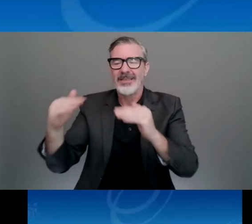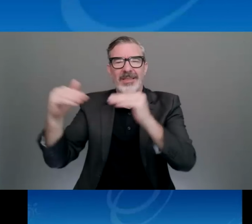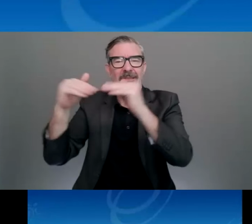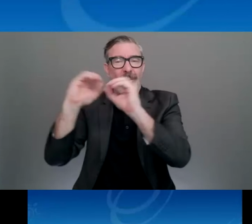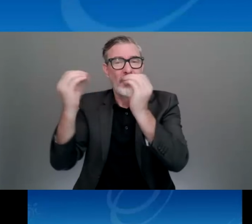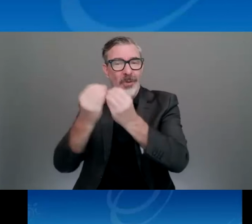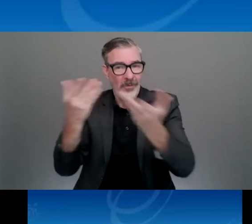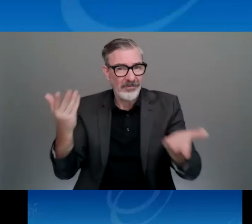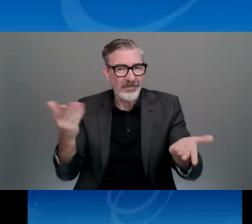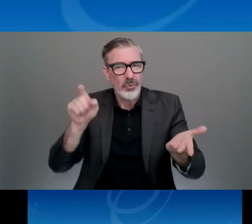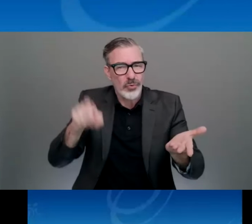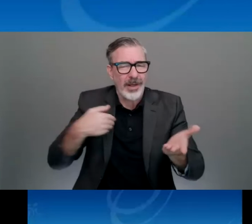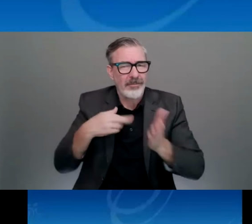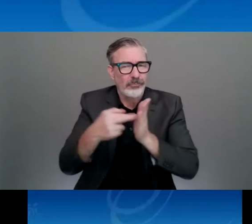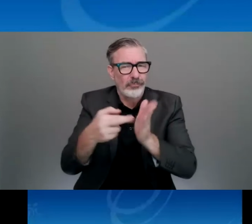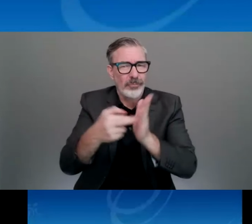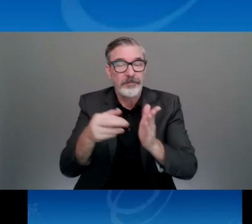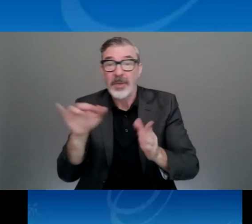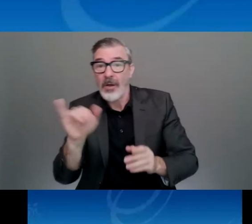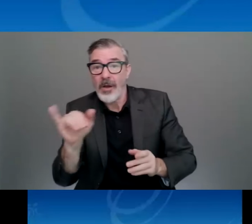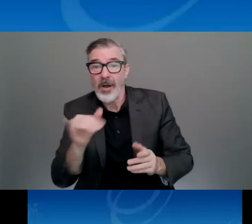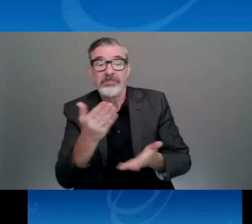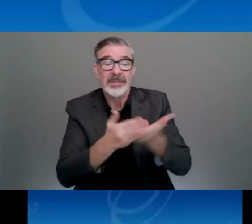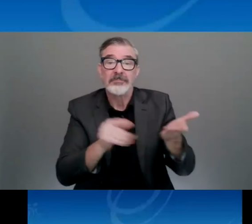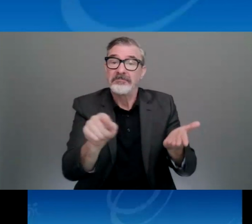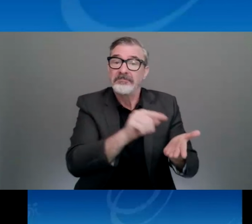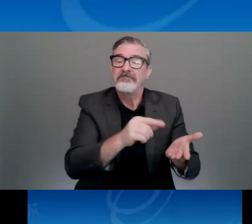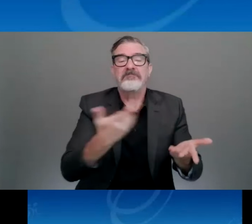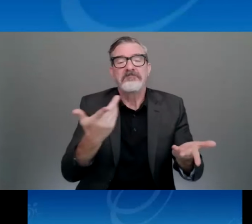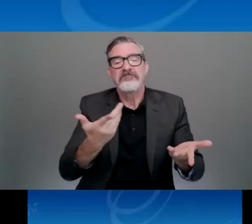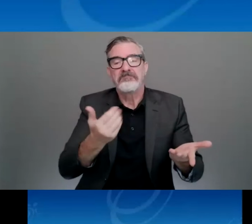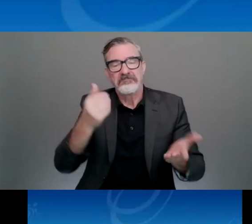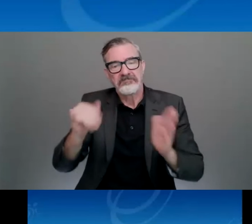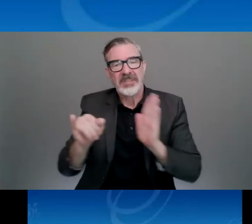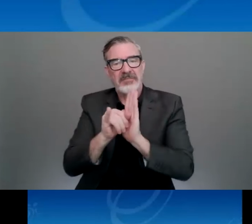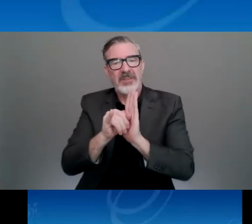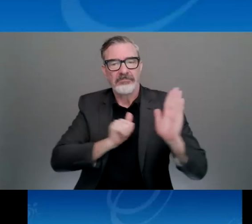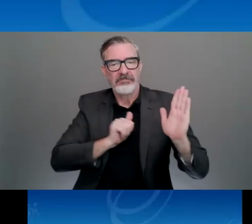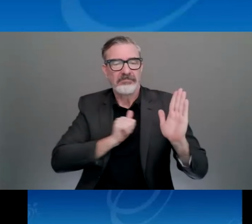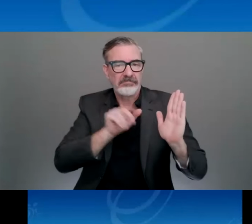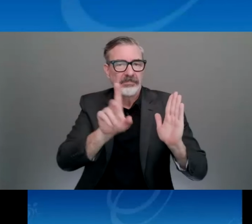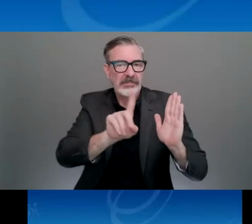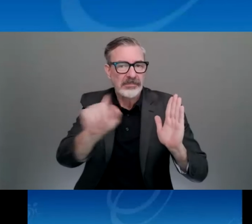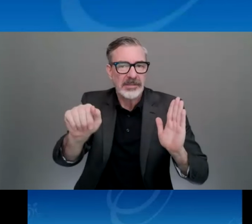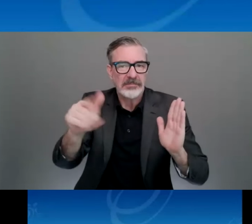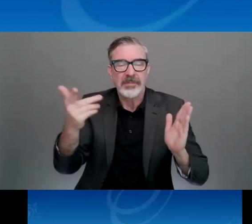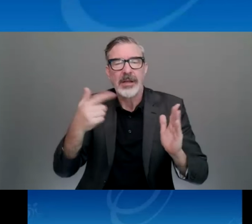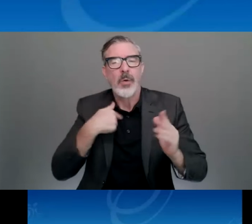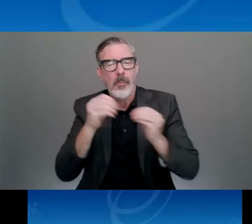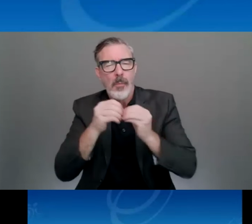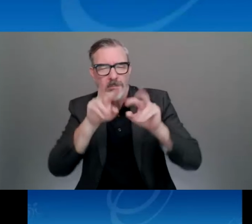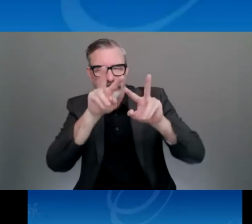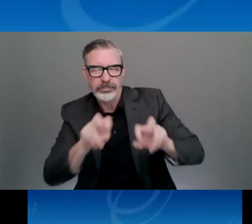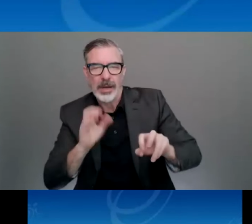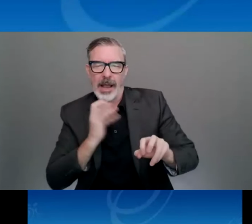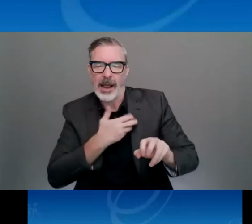Through our self-identification, opportunity option. With our surveys, we can now see who are the demographics of our workforce. Is that representative?